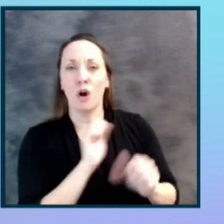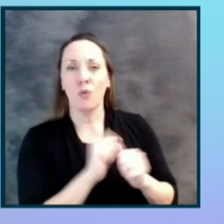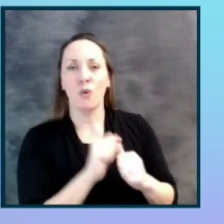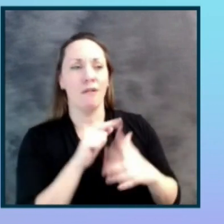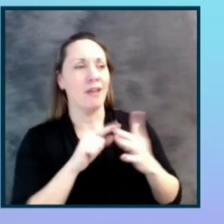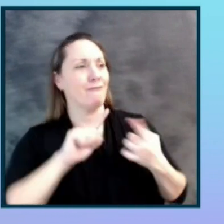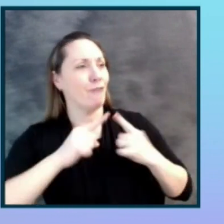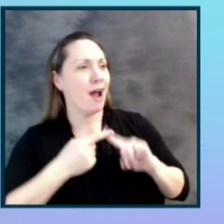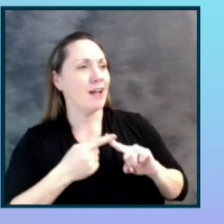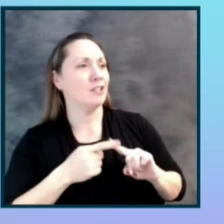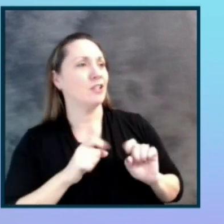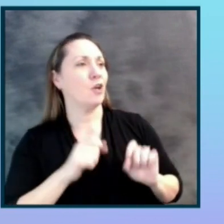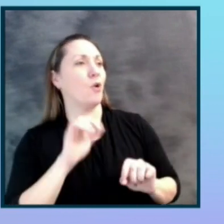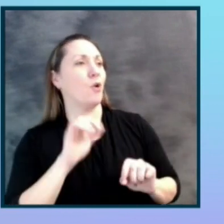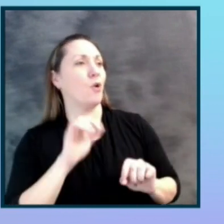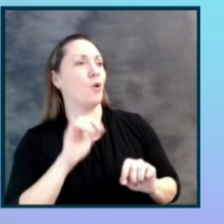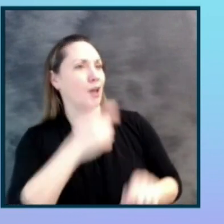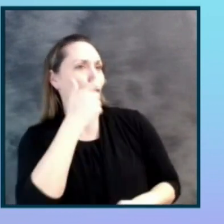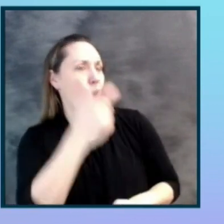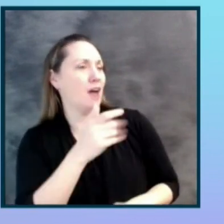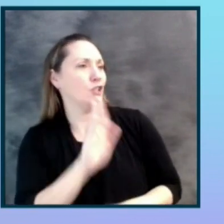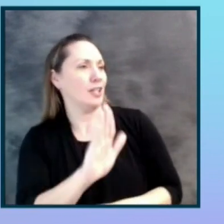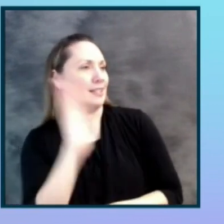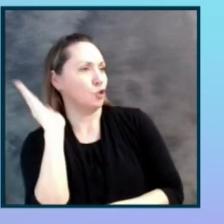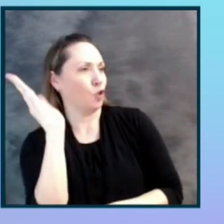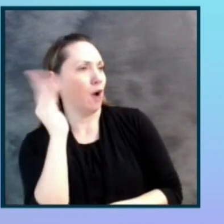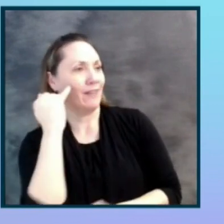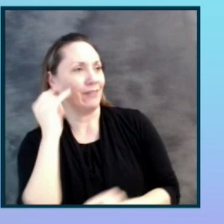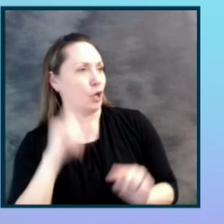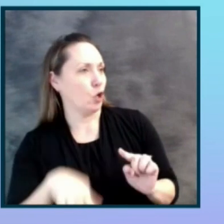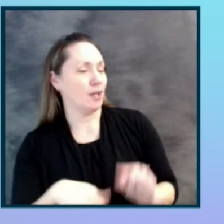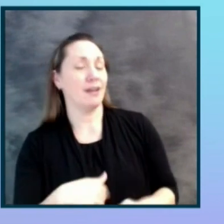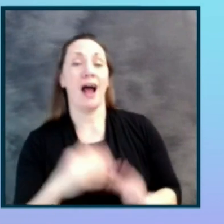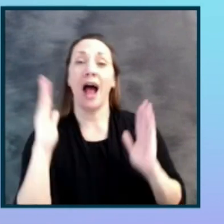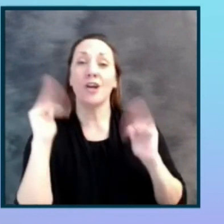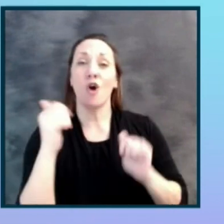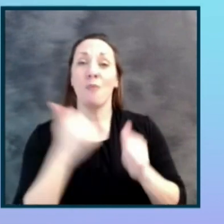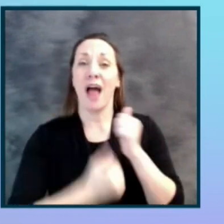if they didn't get a chance to see it. I hope everybody's gonna enjoy the rest of axe-con.